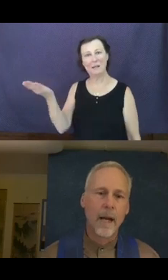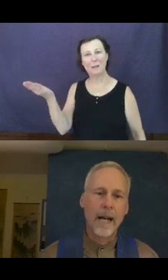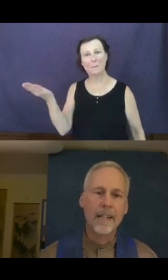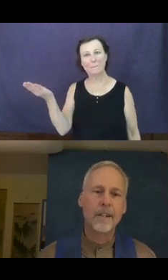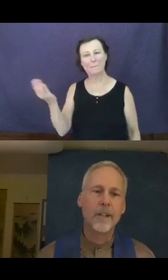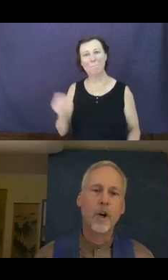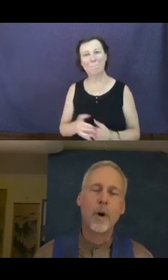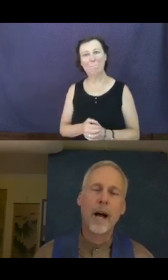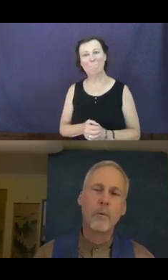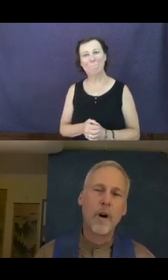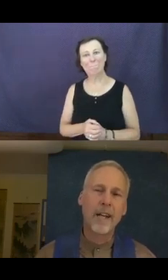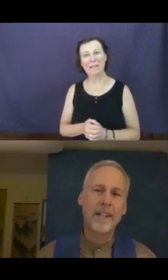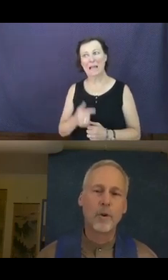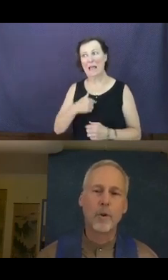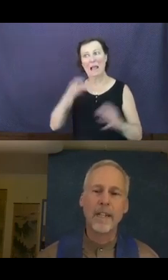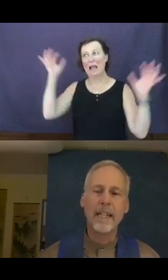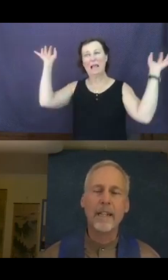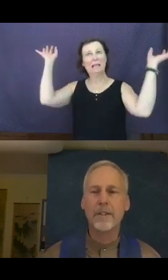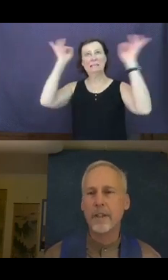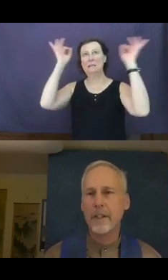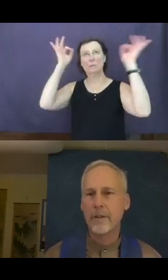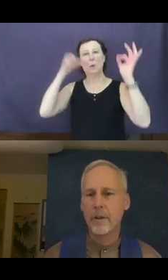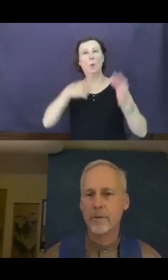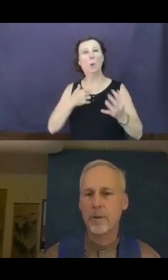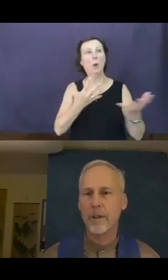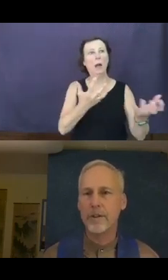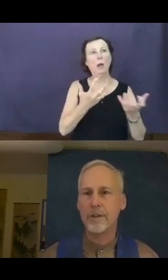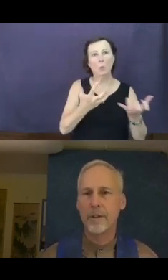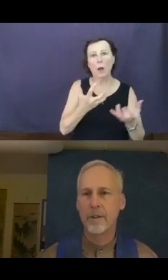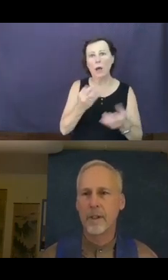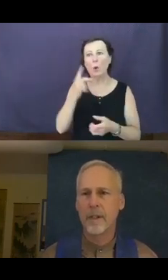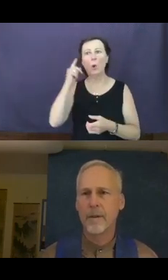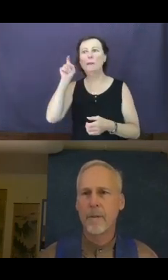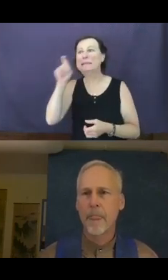I didn't know I wanted or needed to hear those words.